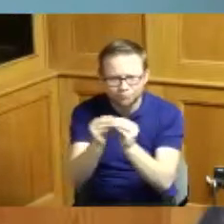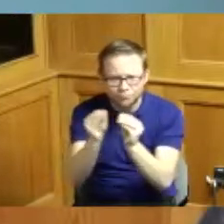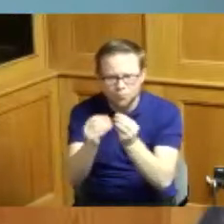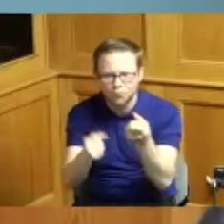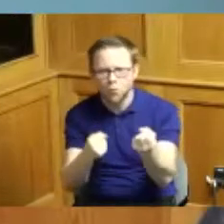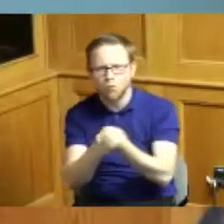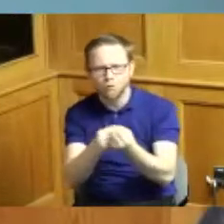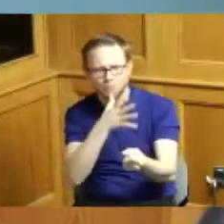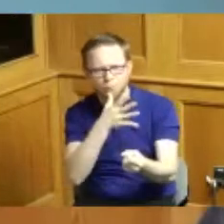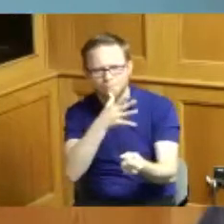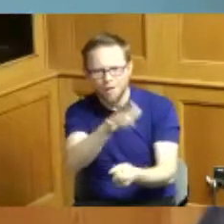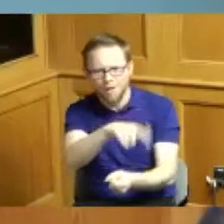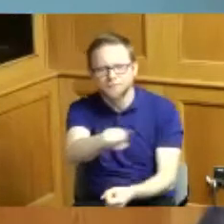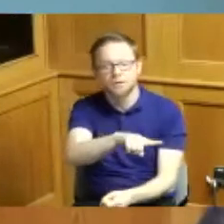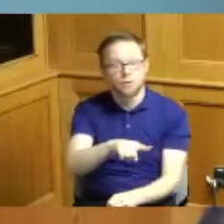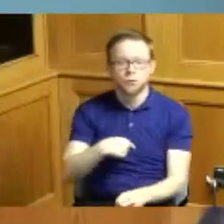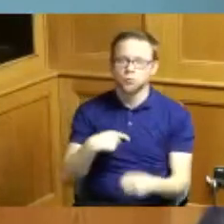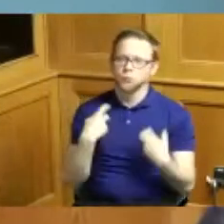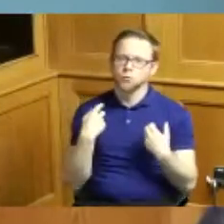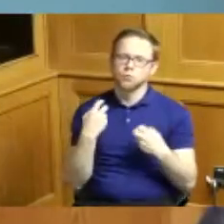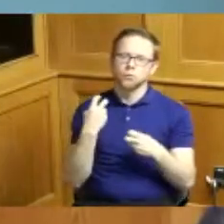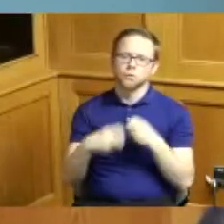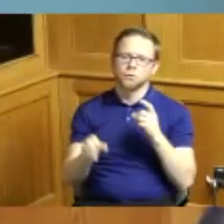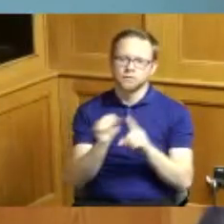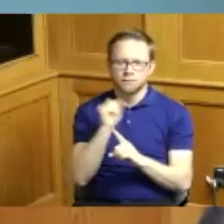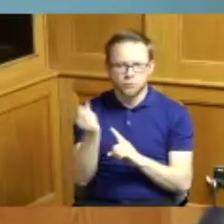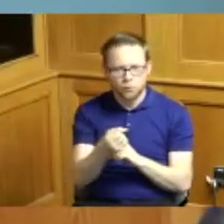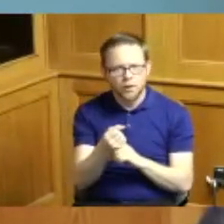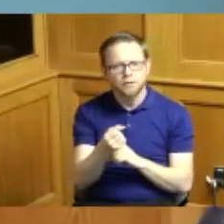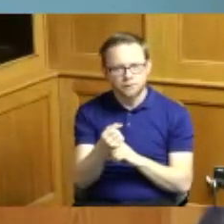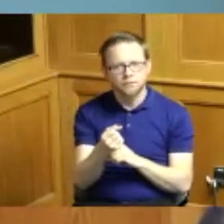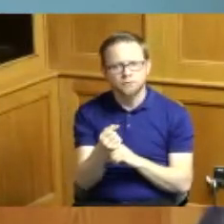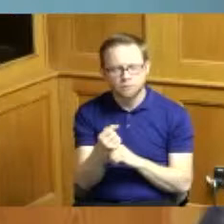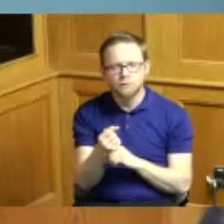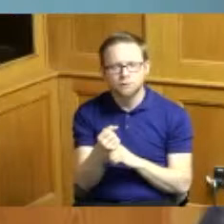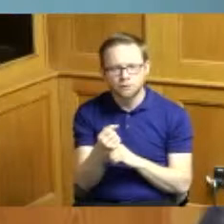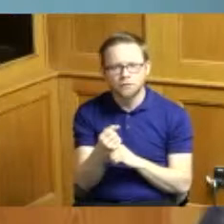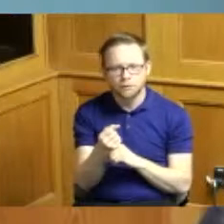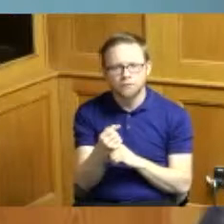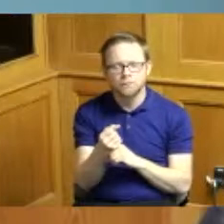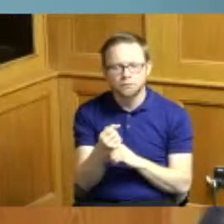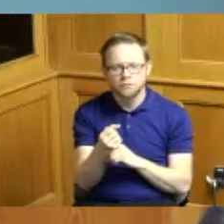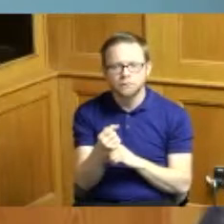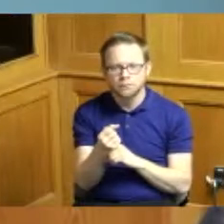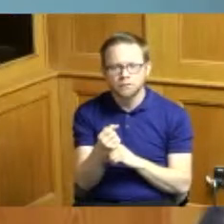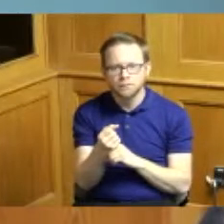hard situation but they're as you know they're shipping more formula in from out in the outside